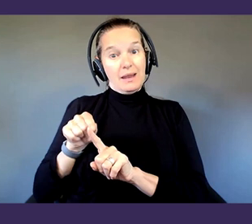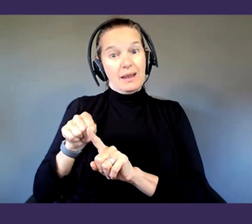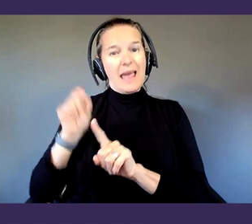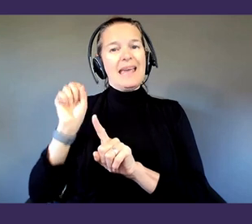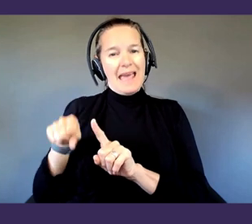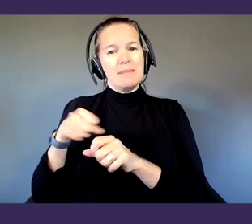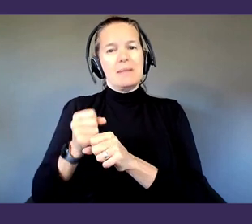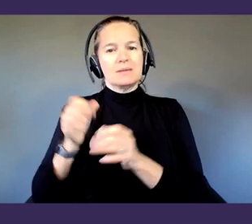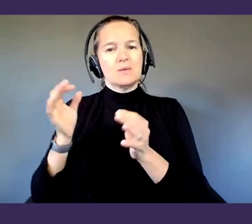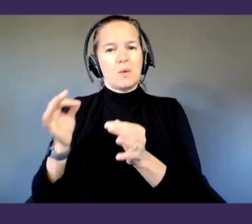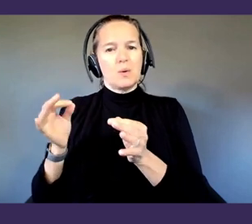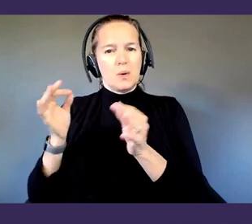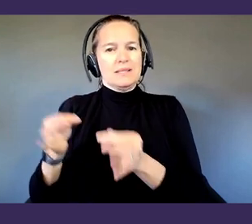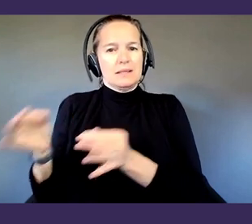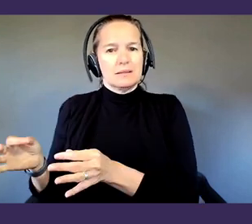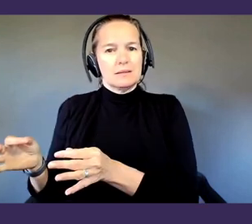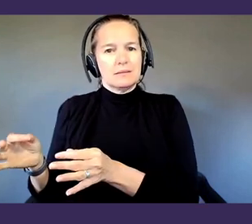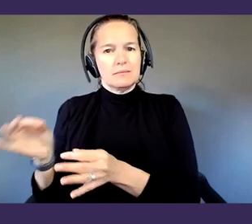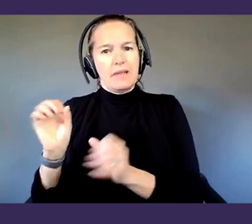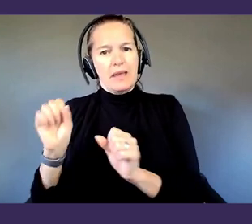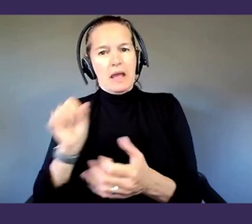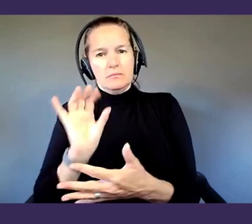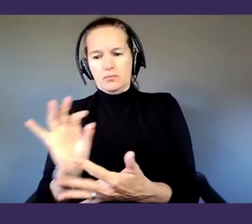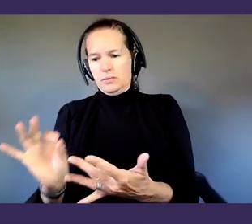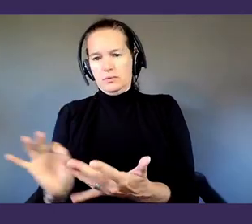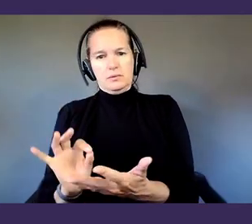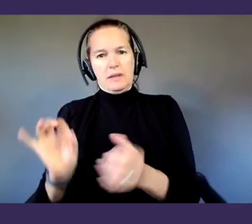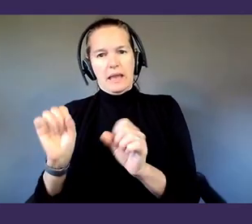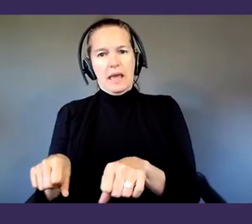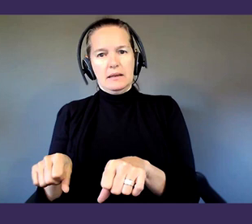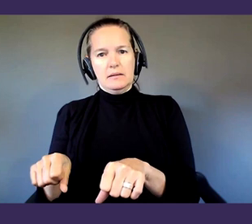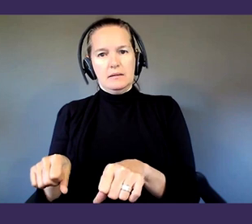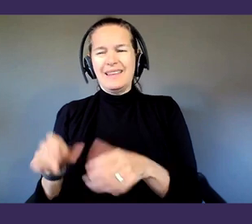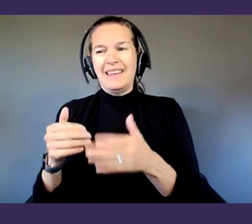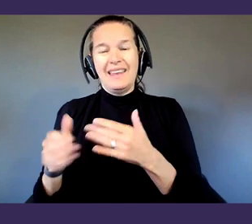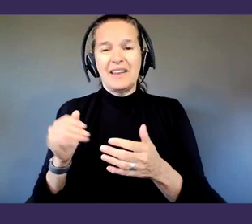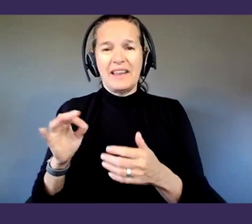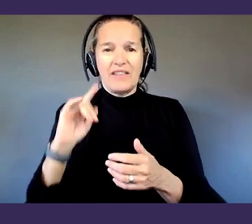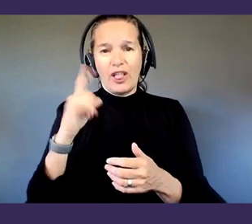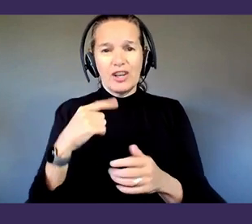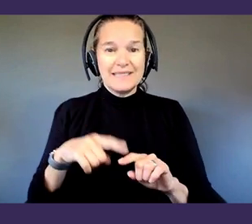to the extent that they're able, even if it looks "different" than what you might have imagined, right?